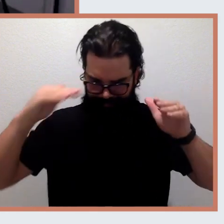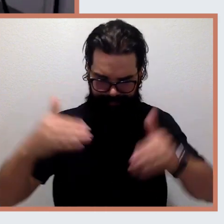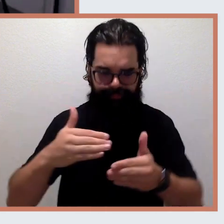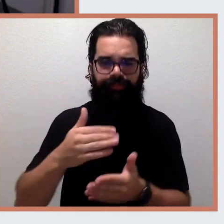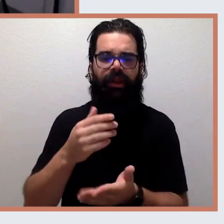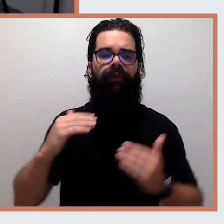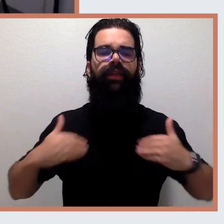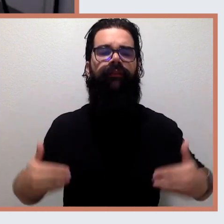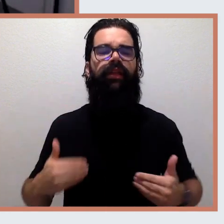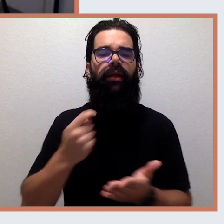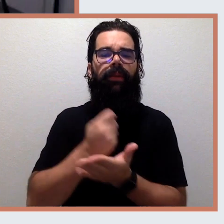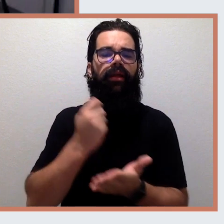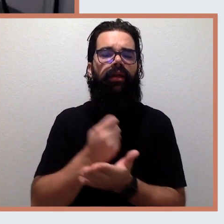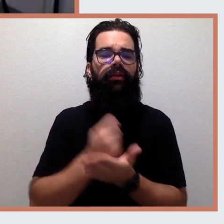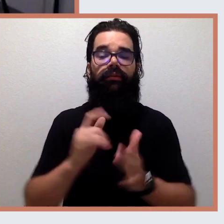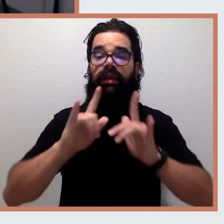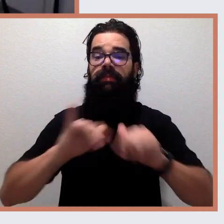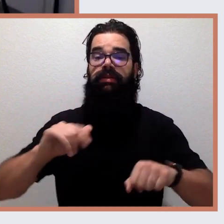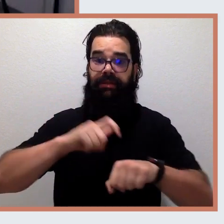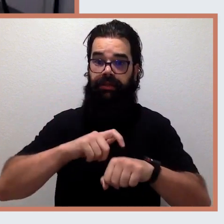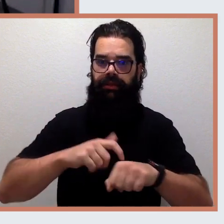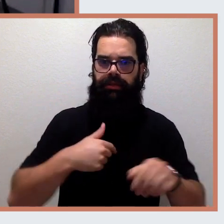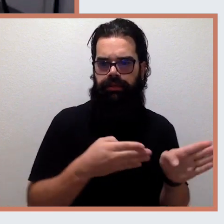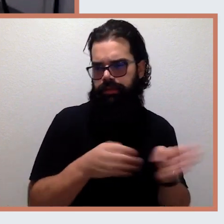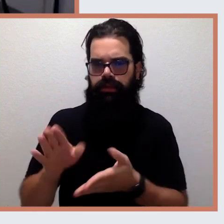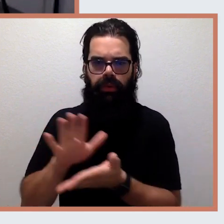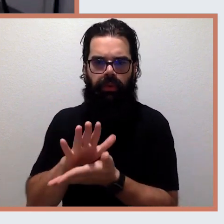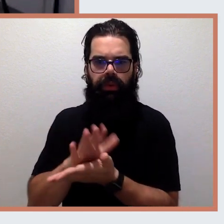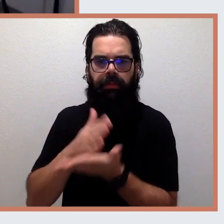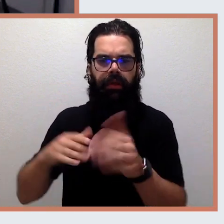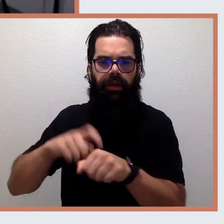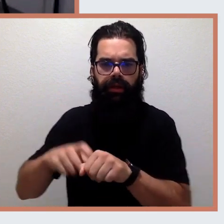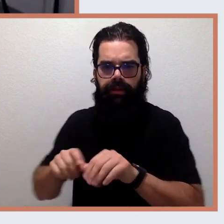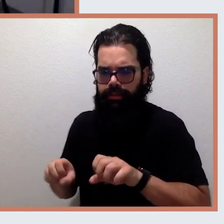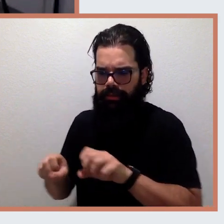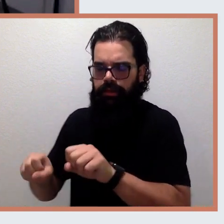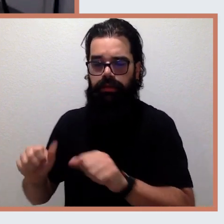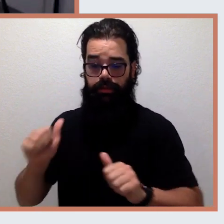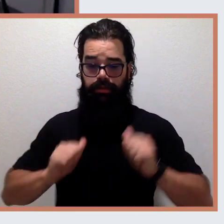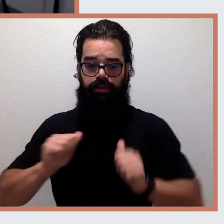to do physical therapy, but at the same time, as I was going to part-time school doing that,